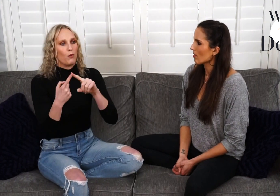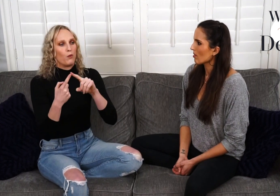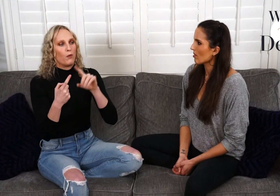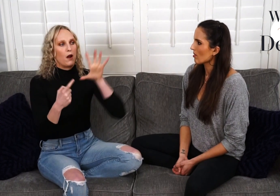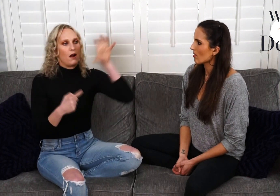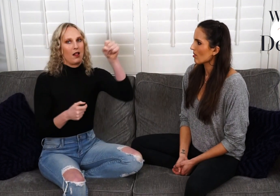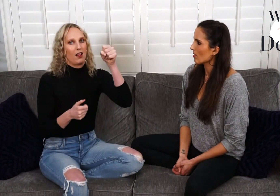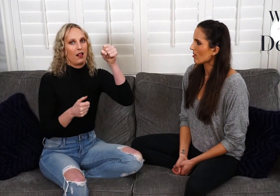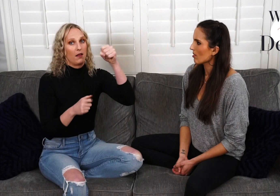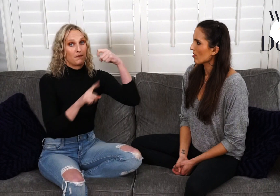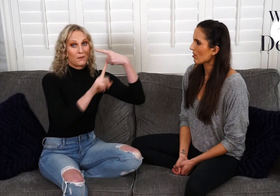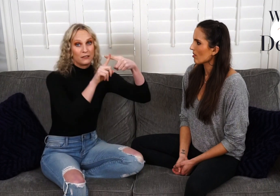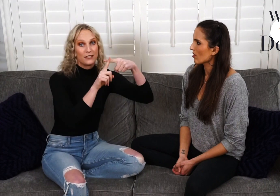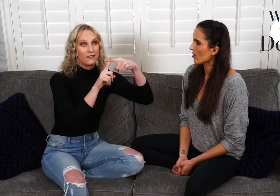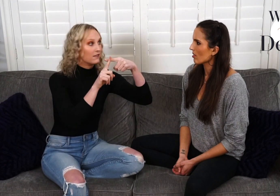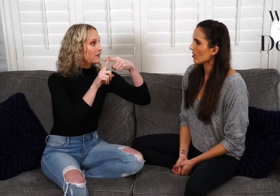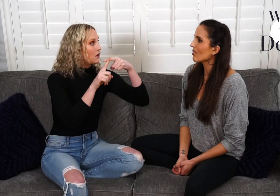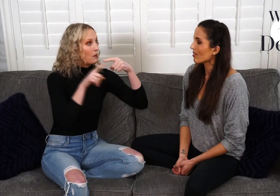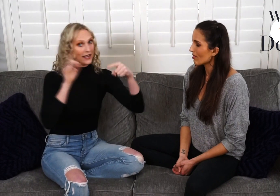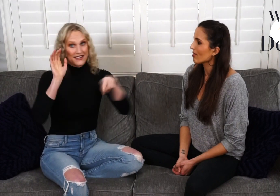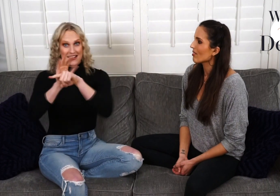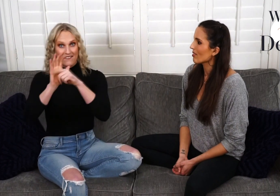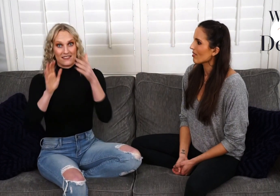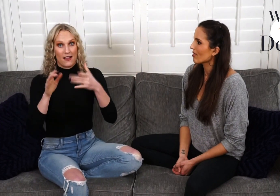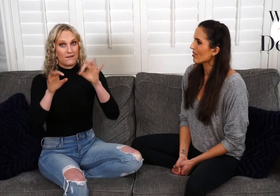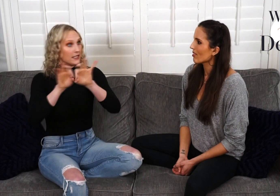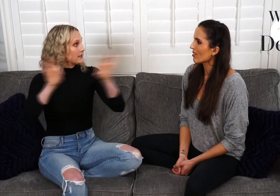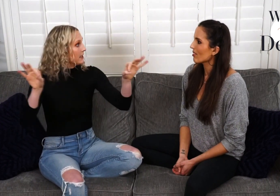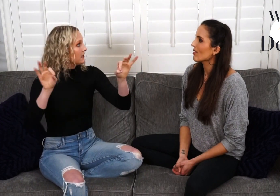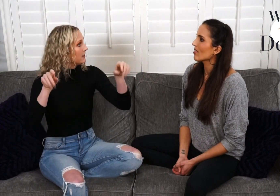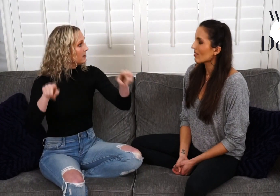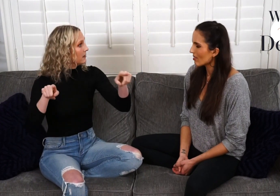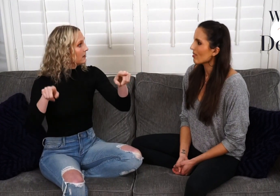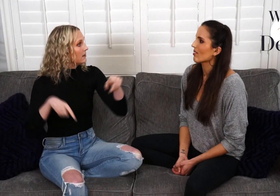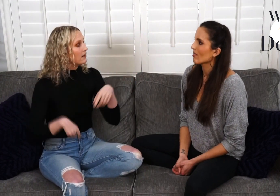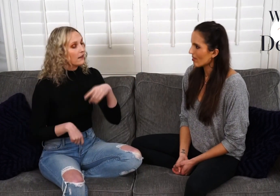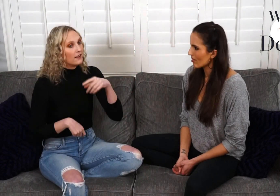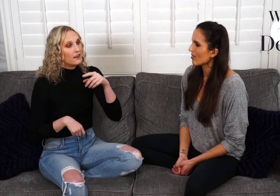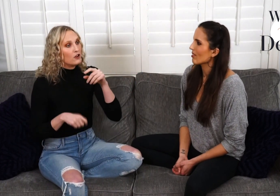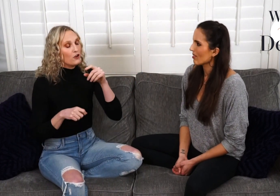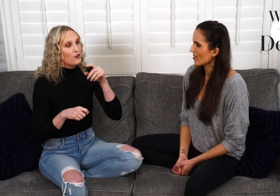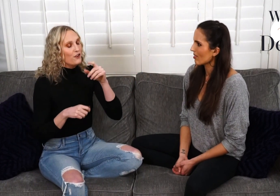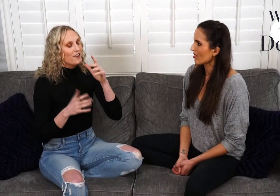on how you want to grab the term on the positive side of the stick or the negative side of the